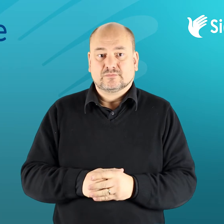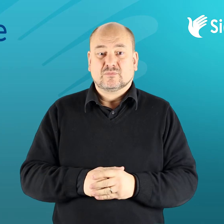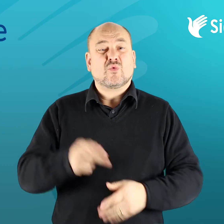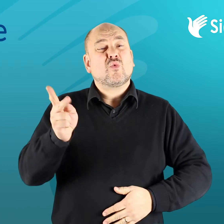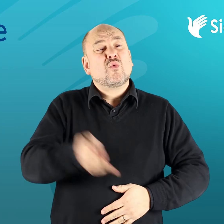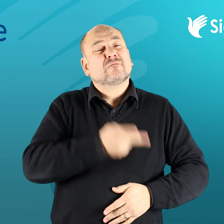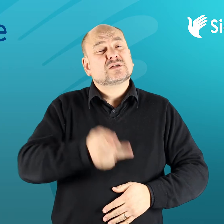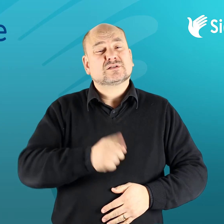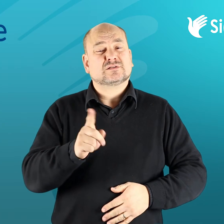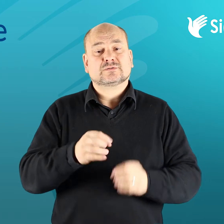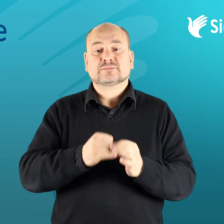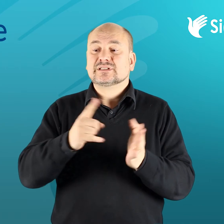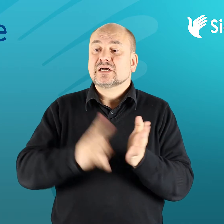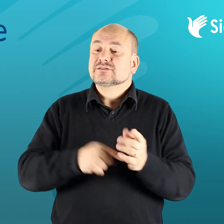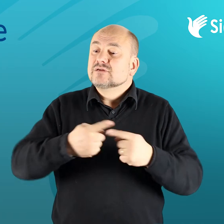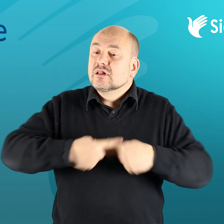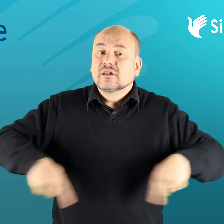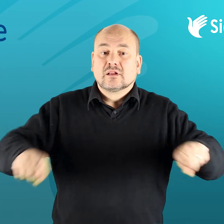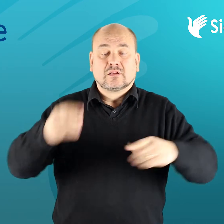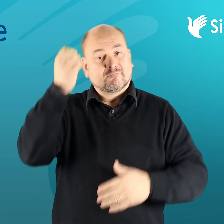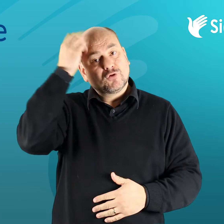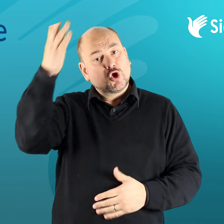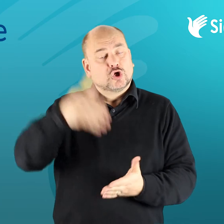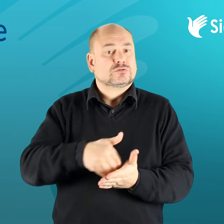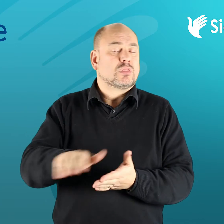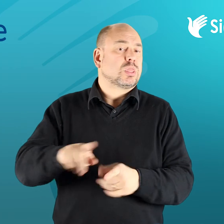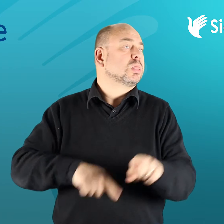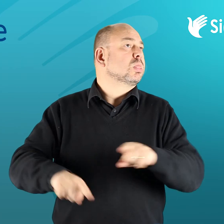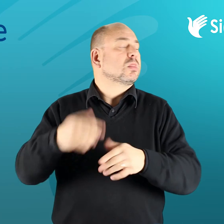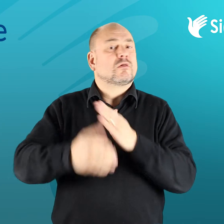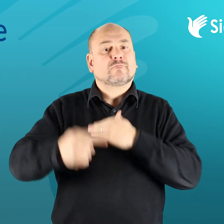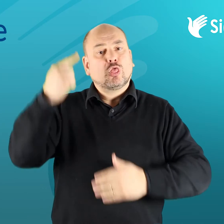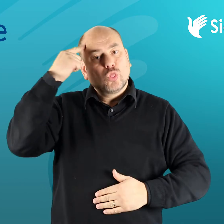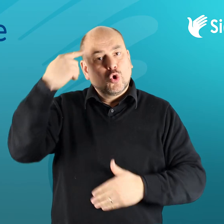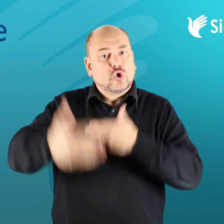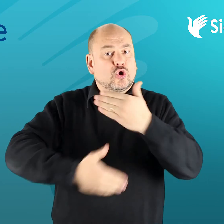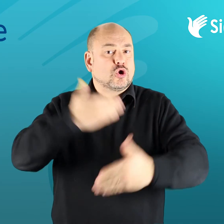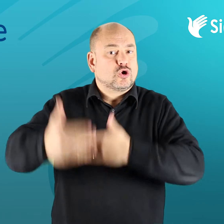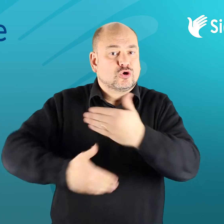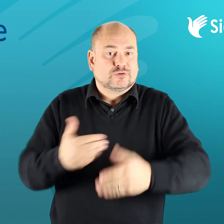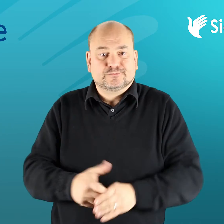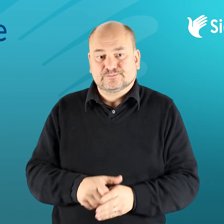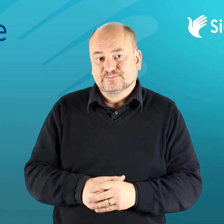So often deaf BSL customers are overlooked in customer services provision and face challenges because of that oversight.